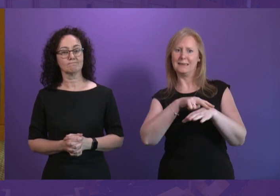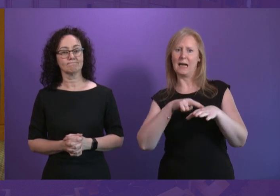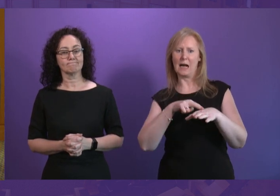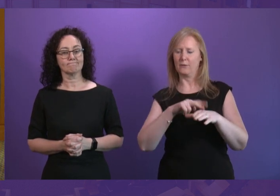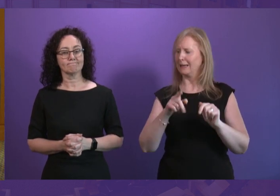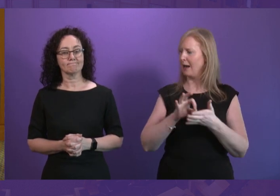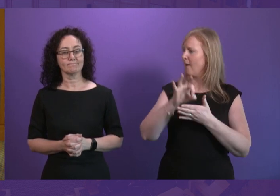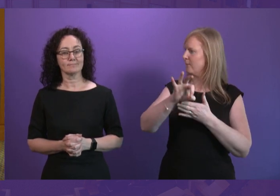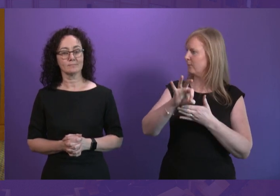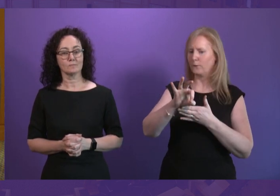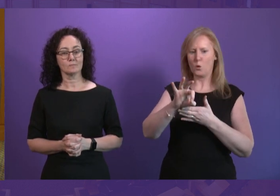out of pocket any longer?